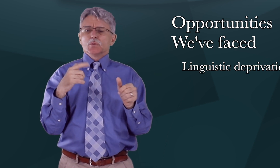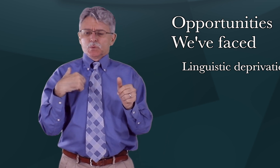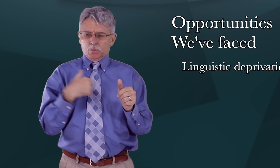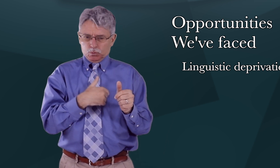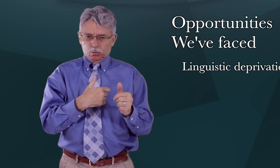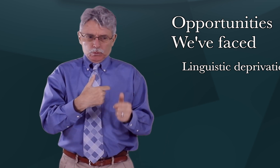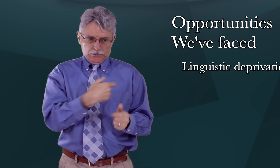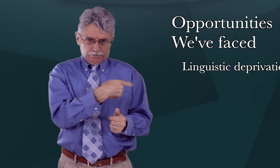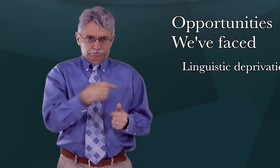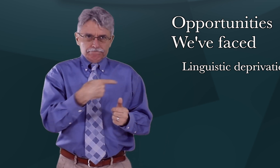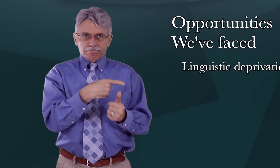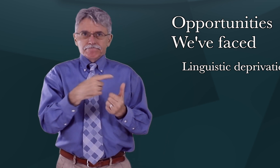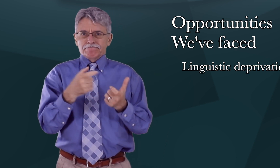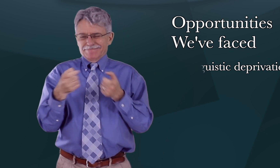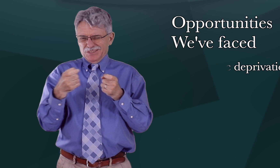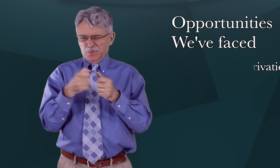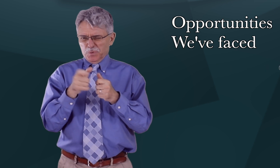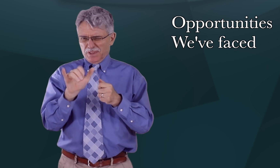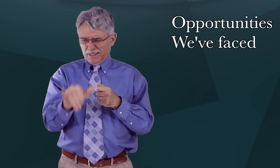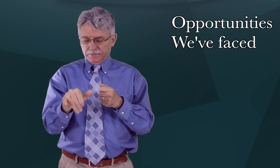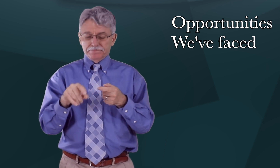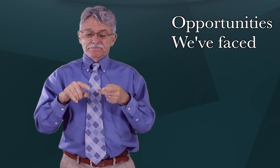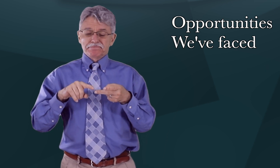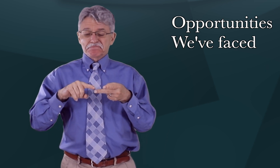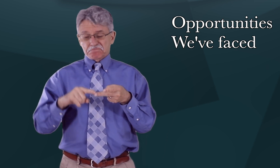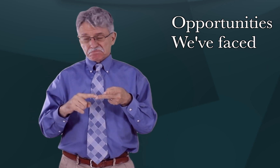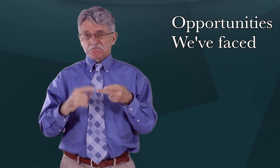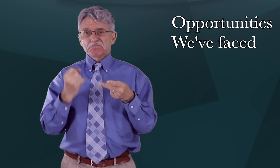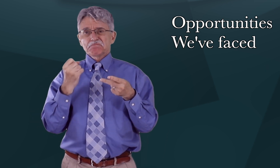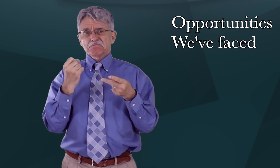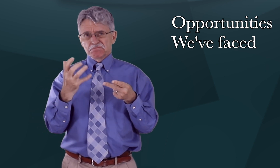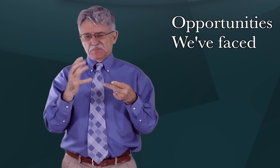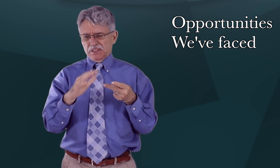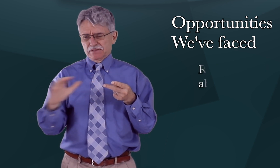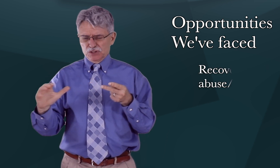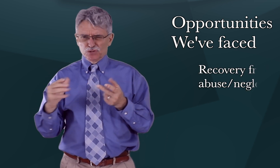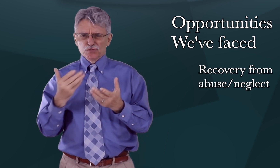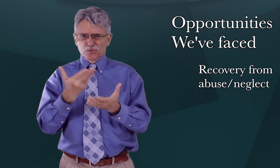So that whole concept of language was not there, so we were dealing with that.